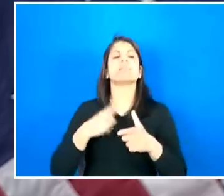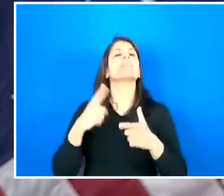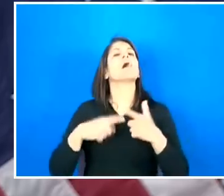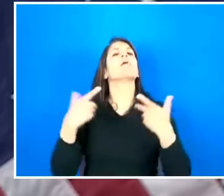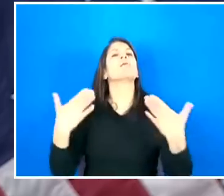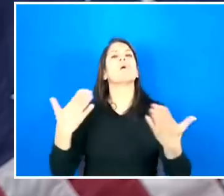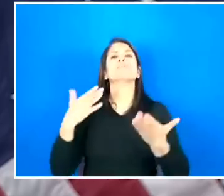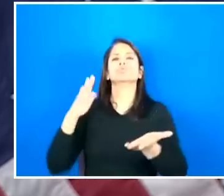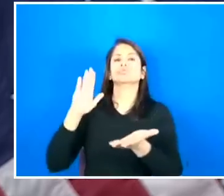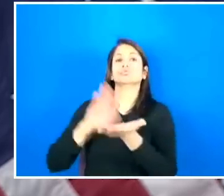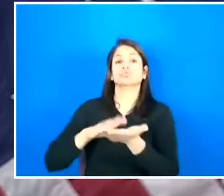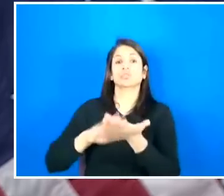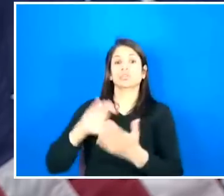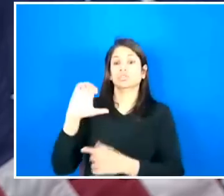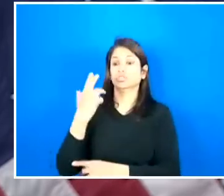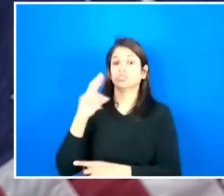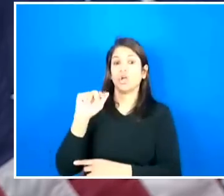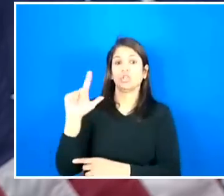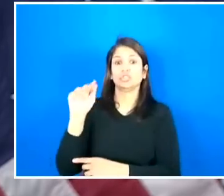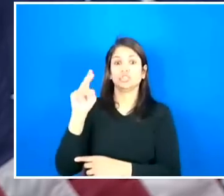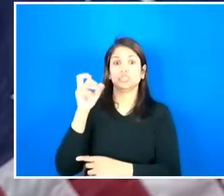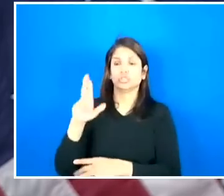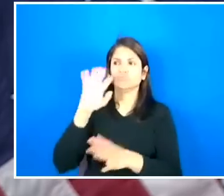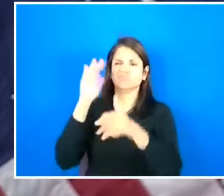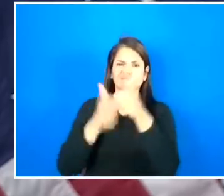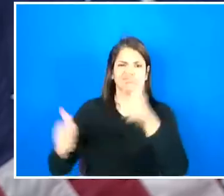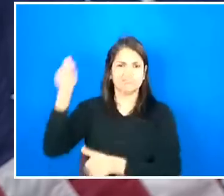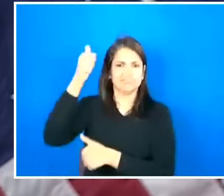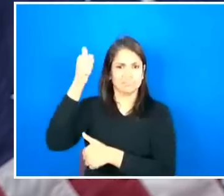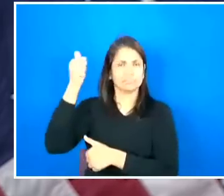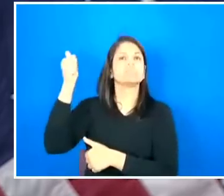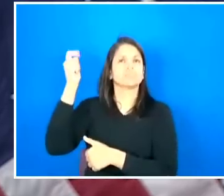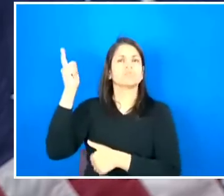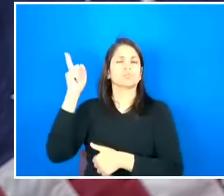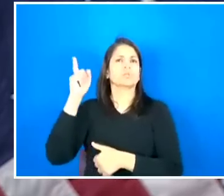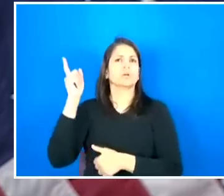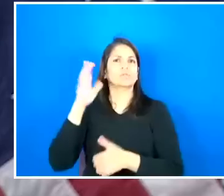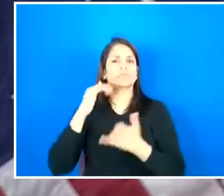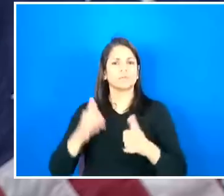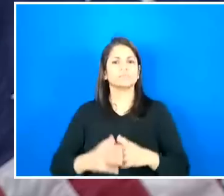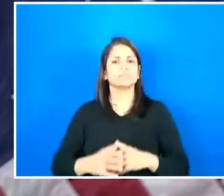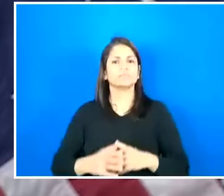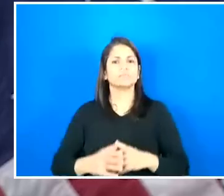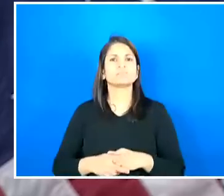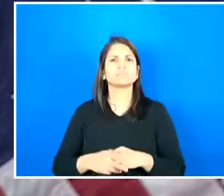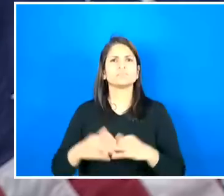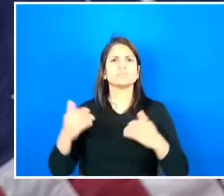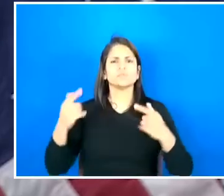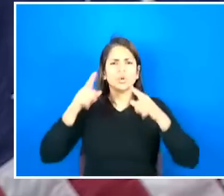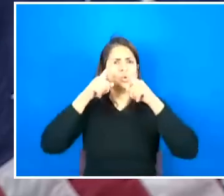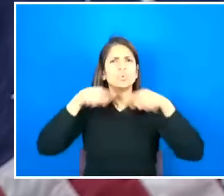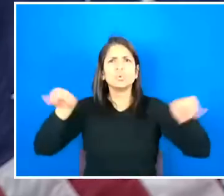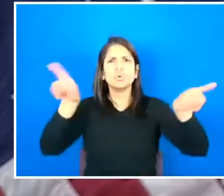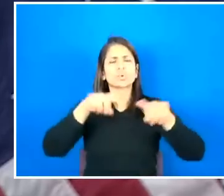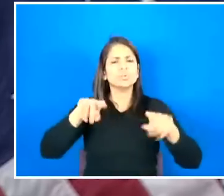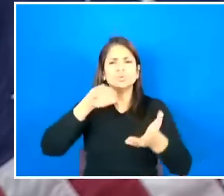GOING TO TURN TO OUR CHANCELLOR. SO TO EVERY KID